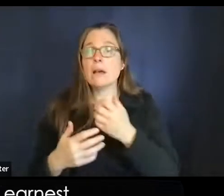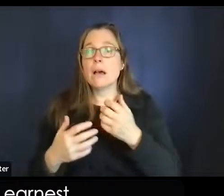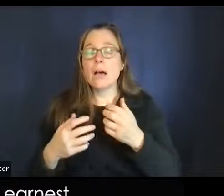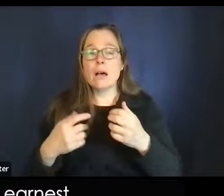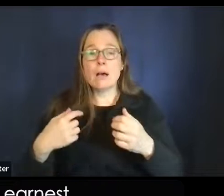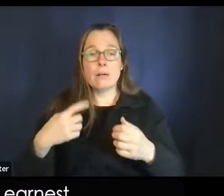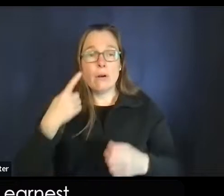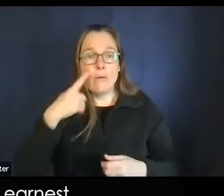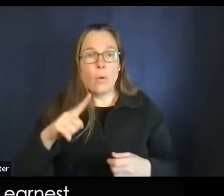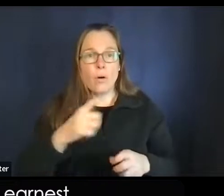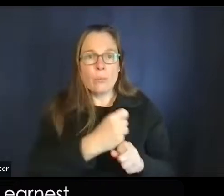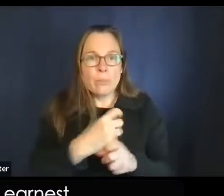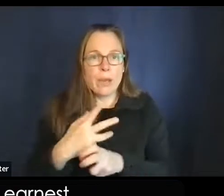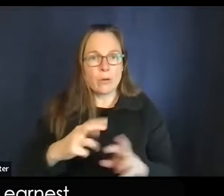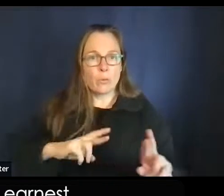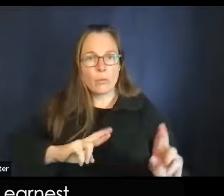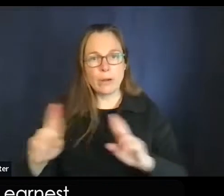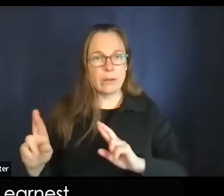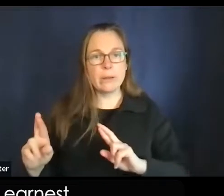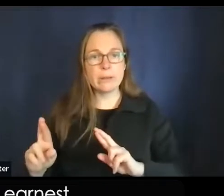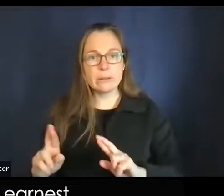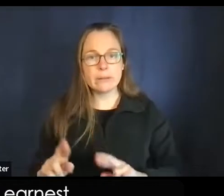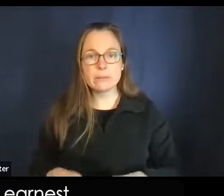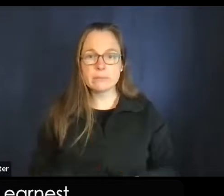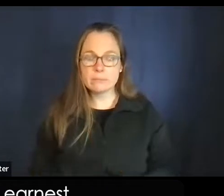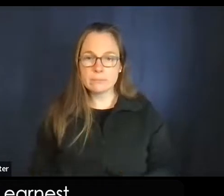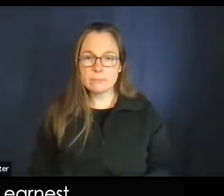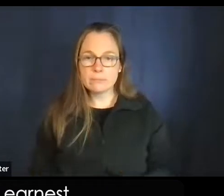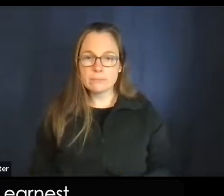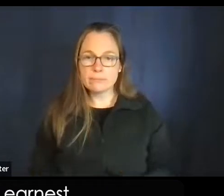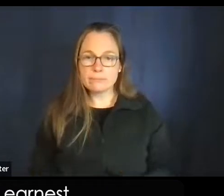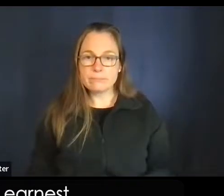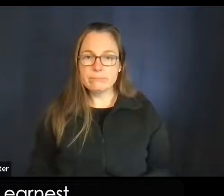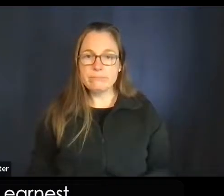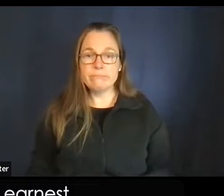to to work in this in earnest now that we know what the voters would like us to do,